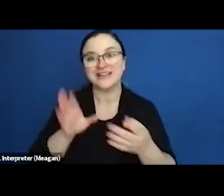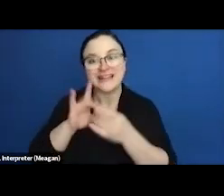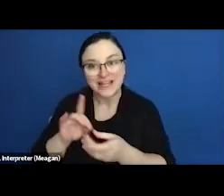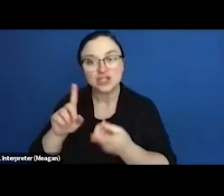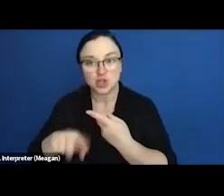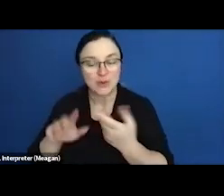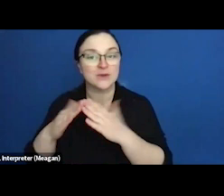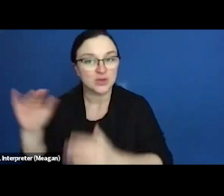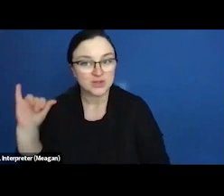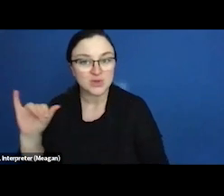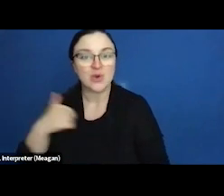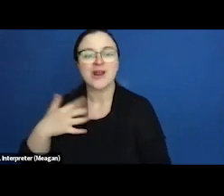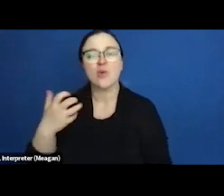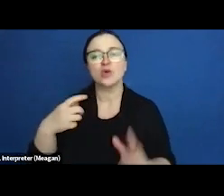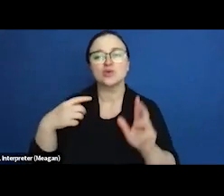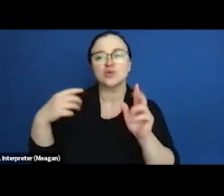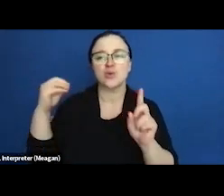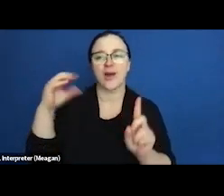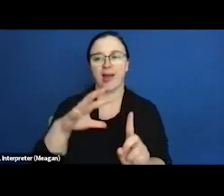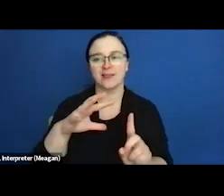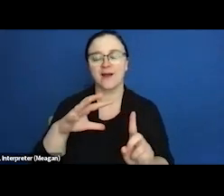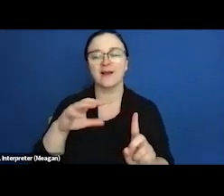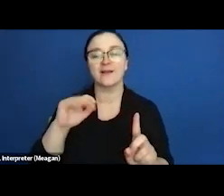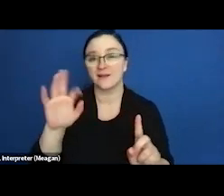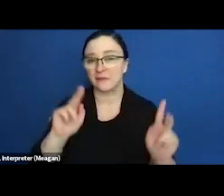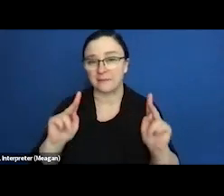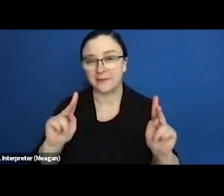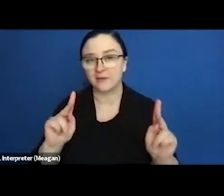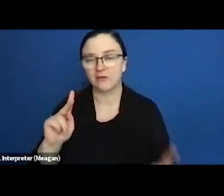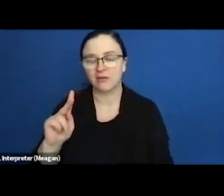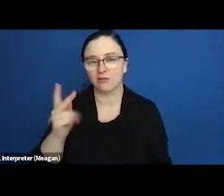And I wanted to highlight, in case folks aren't familiar with this,